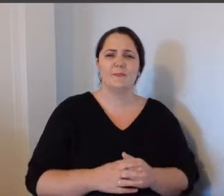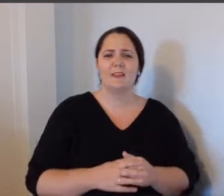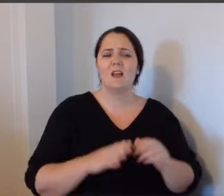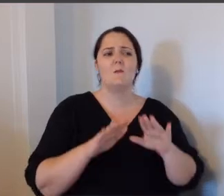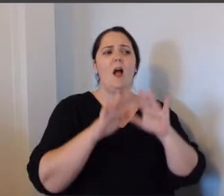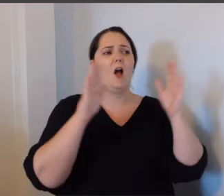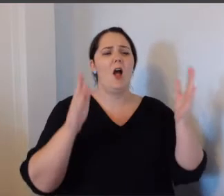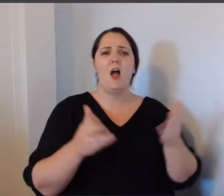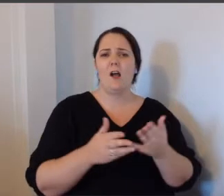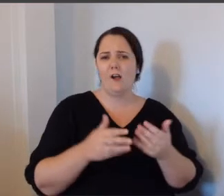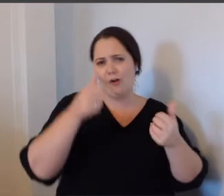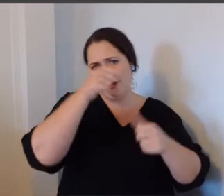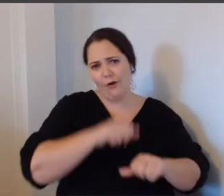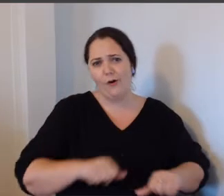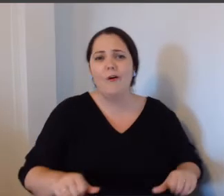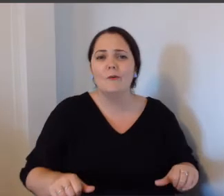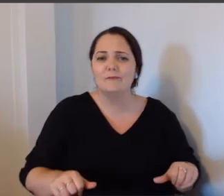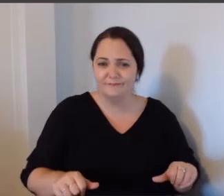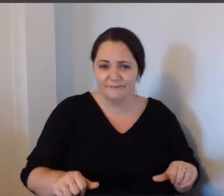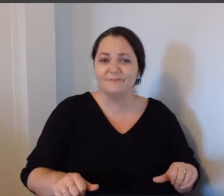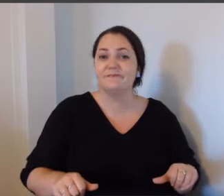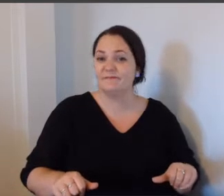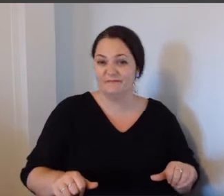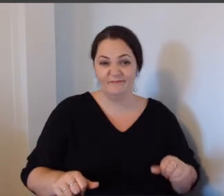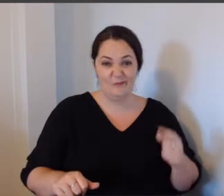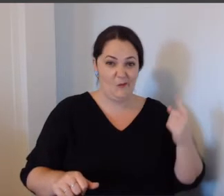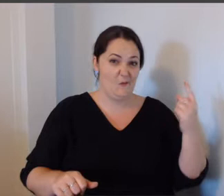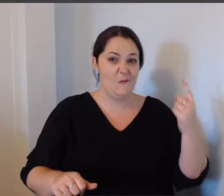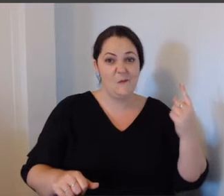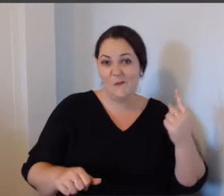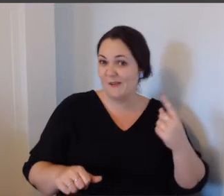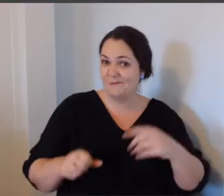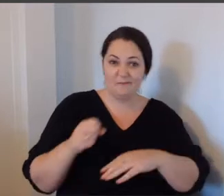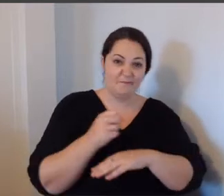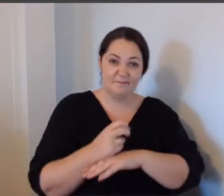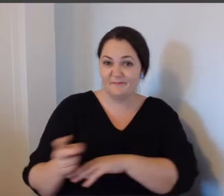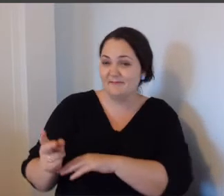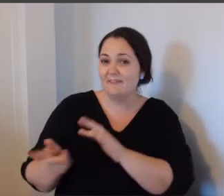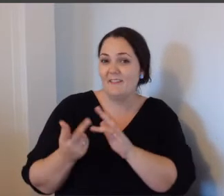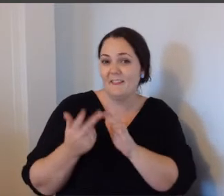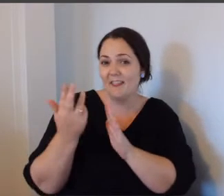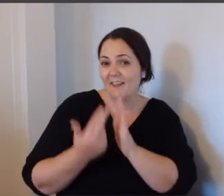He is so well known and perhaps more than any other western European painter and